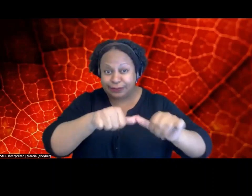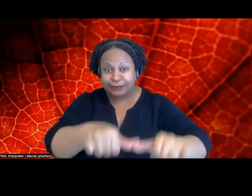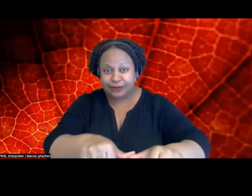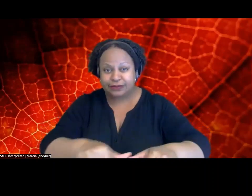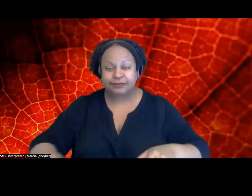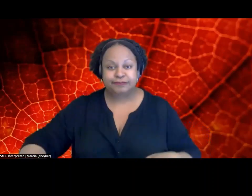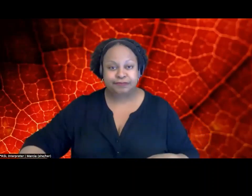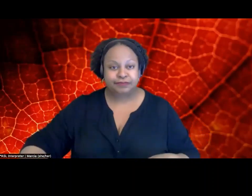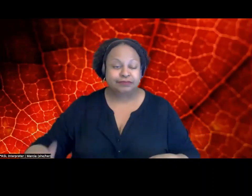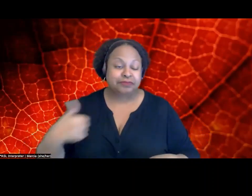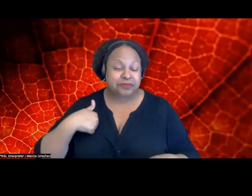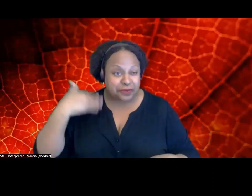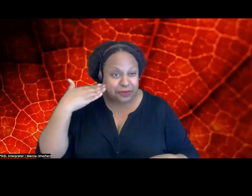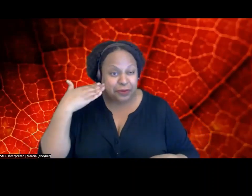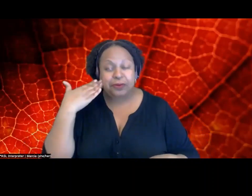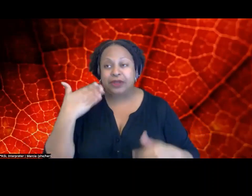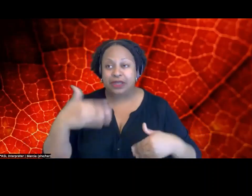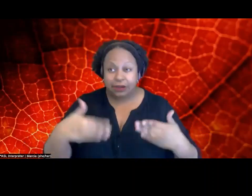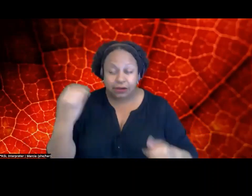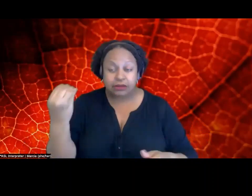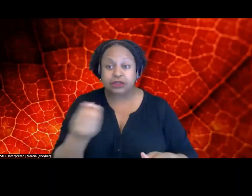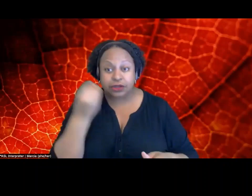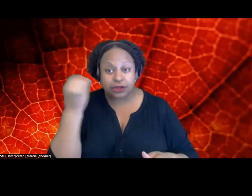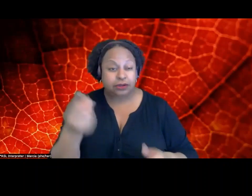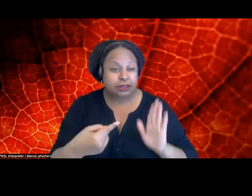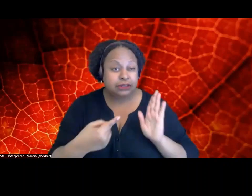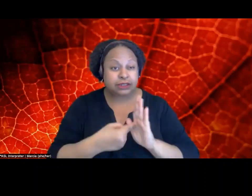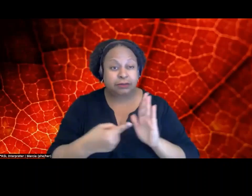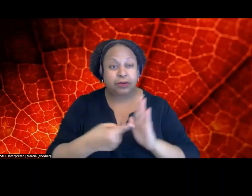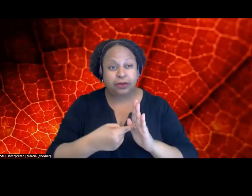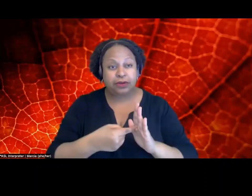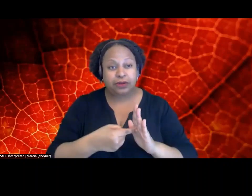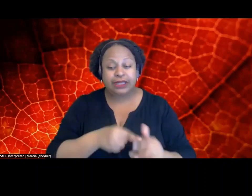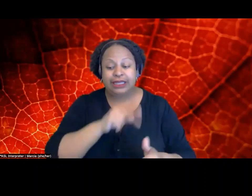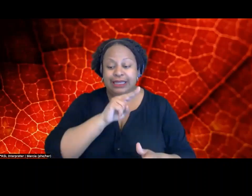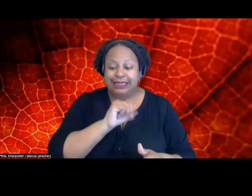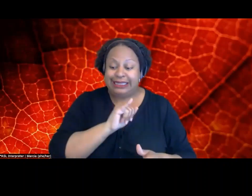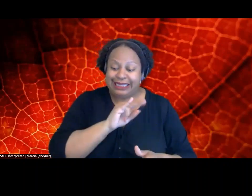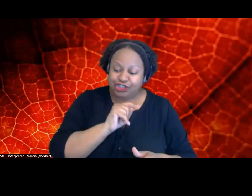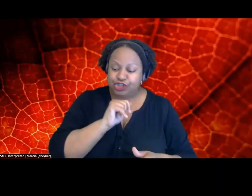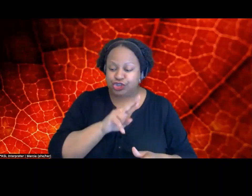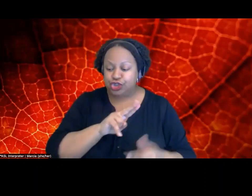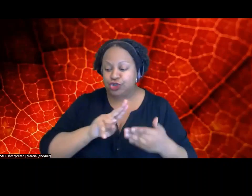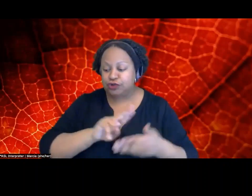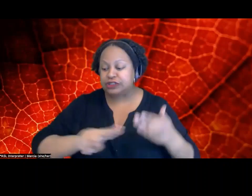I know in Ontario, for example, the Inter-University Disability Issues Association